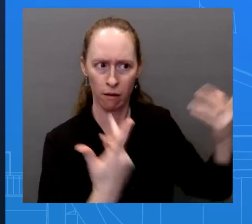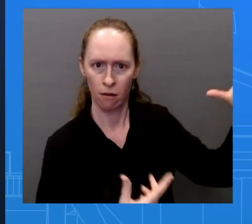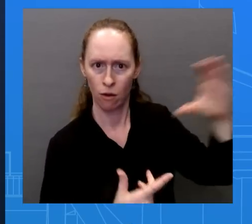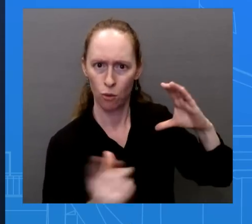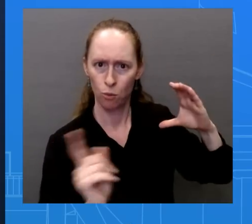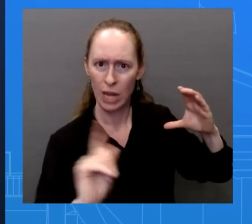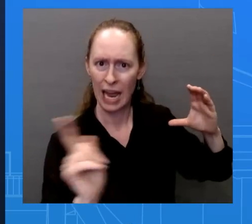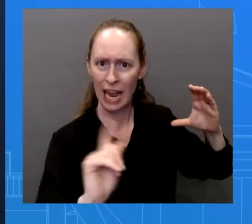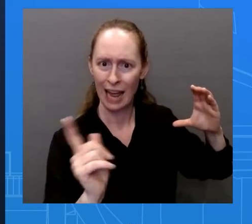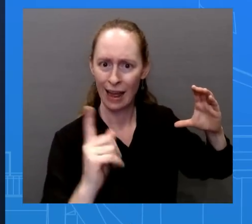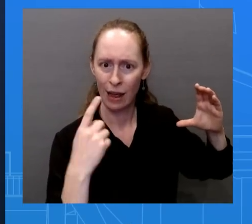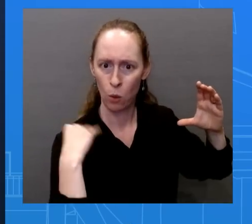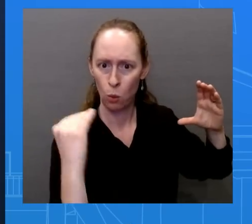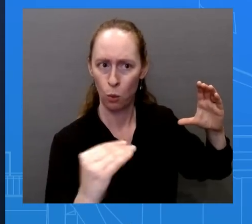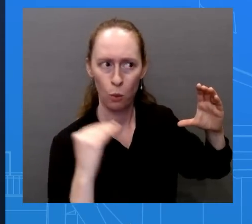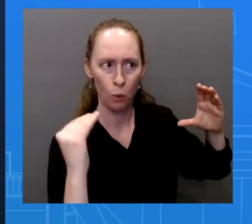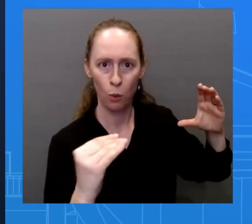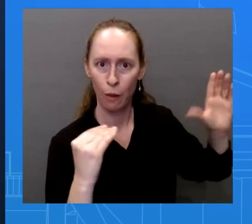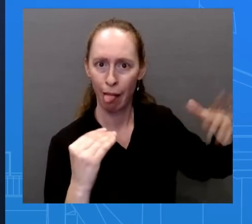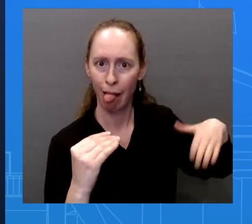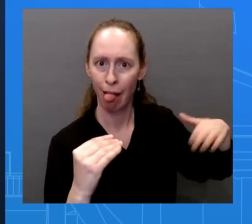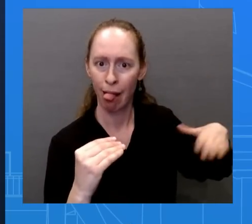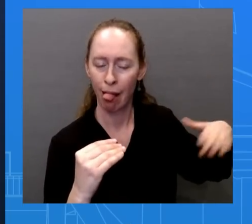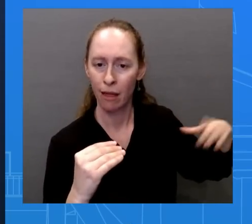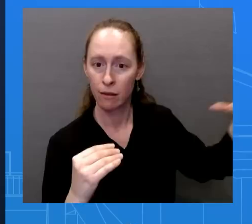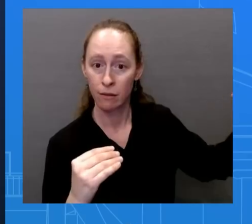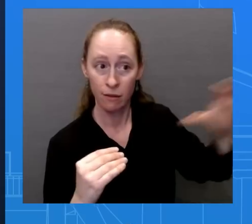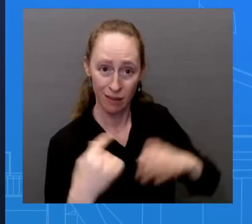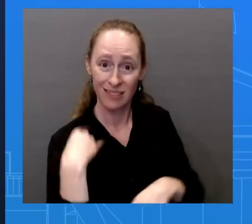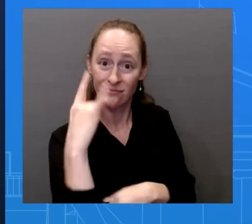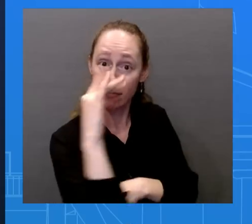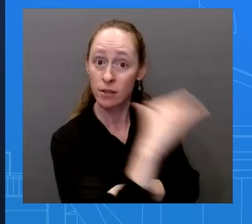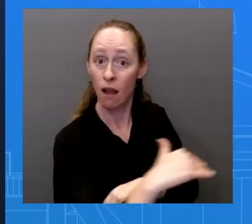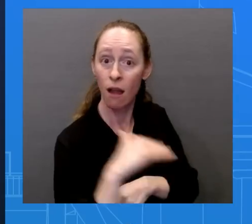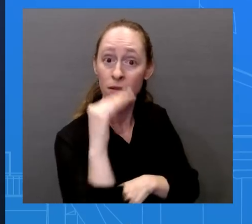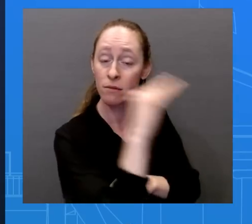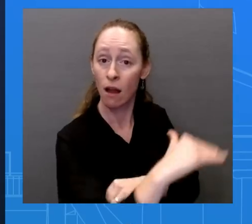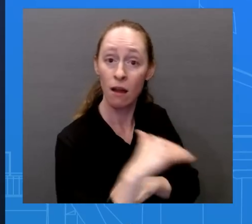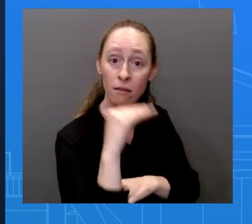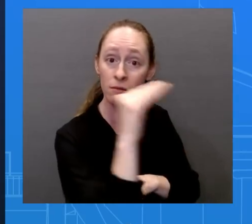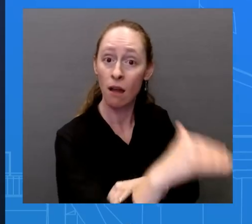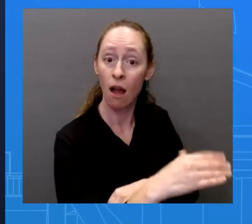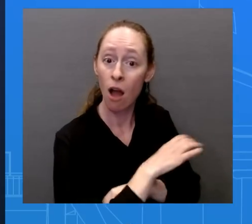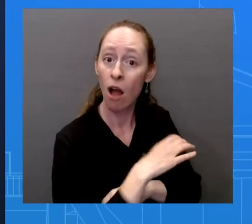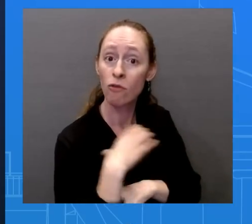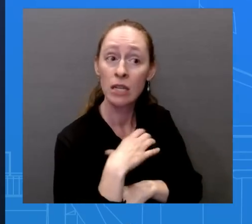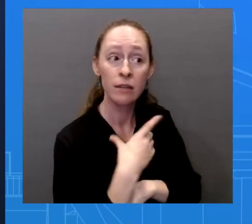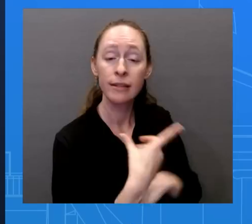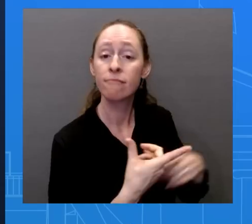We asked Congress for money. Congress chose not to fund it. We went and had to pull money from other really important programs.